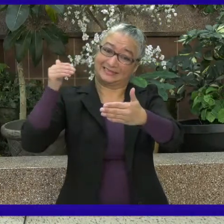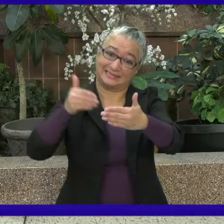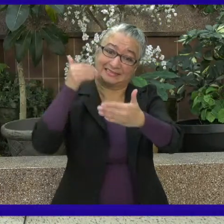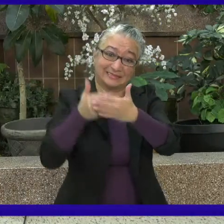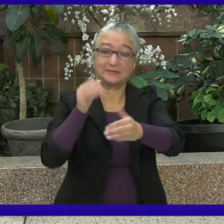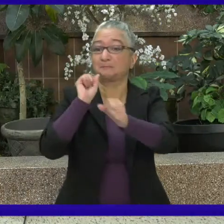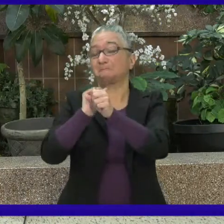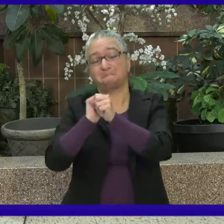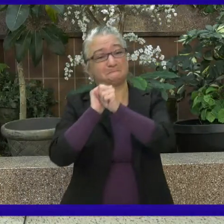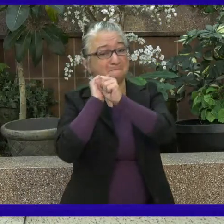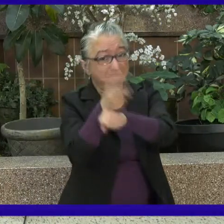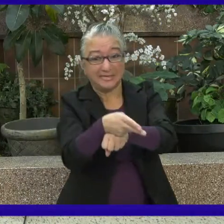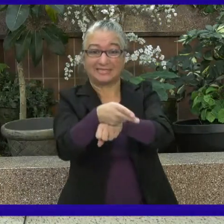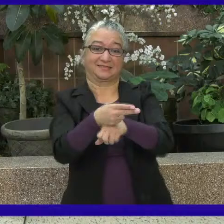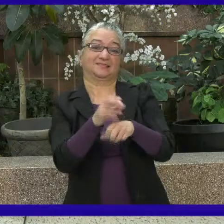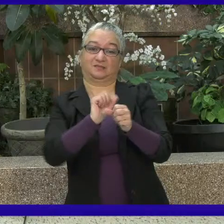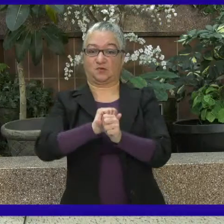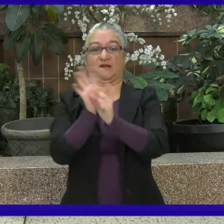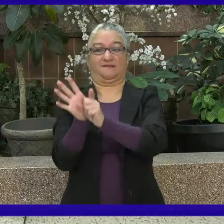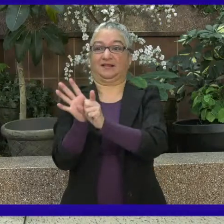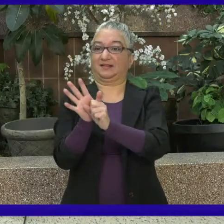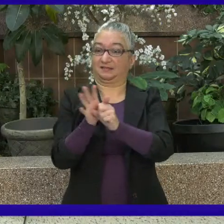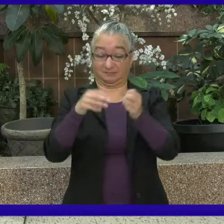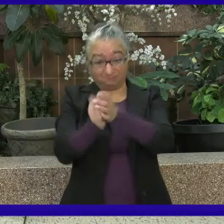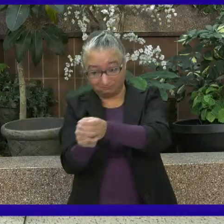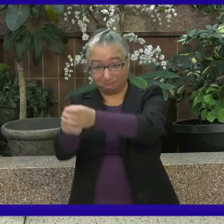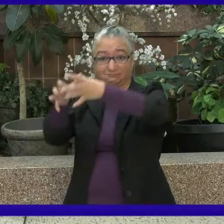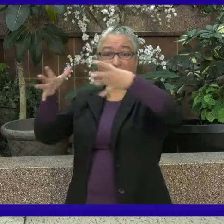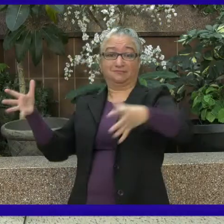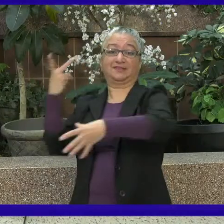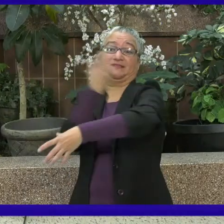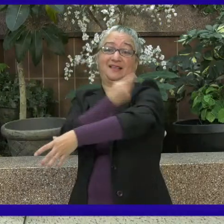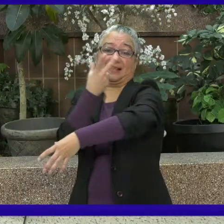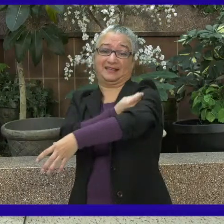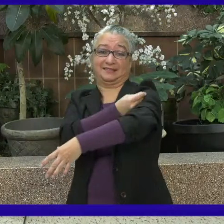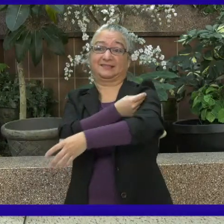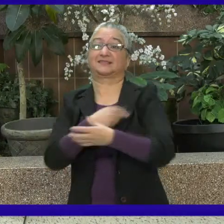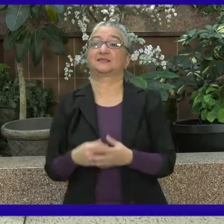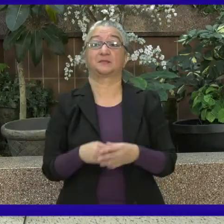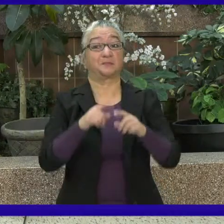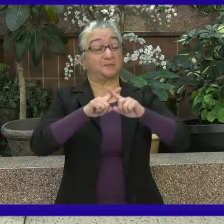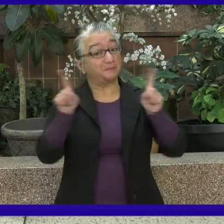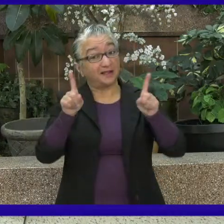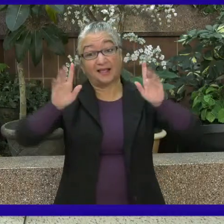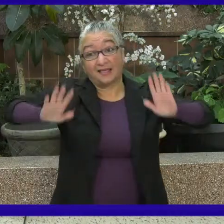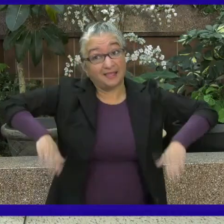but the fight is not over yet everyone must get the vaccine as soon as they're eligible